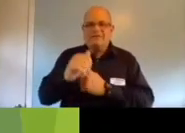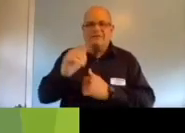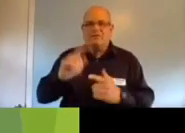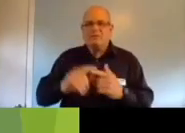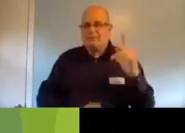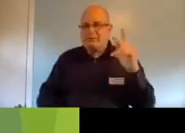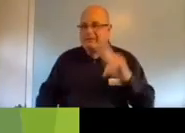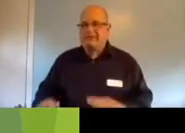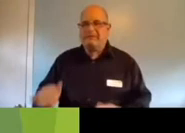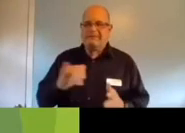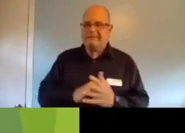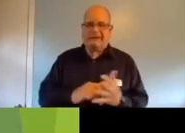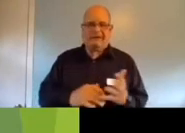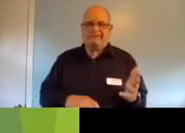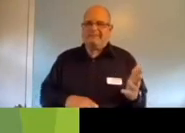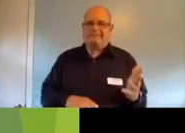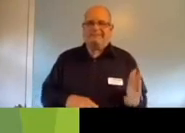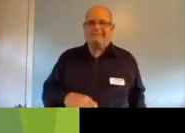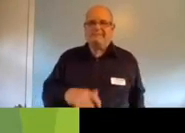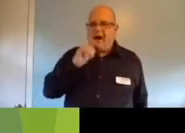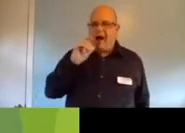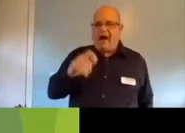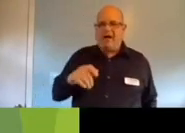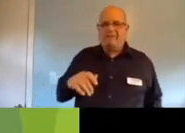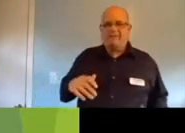and that sorts of thing. As I said earlier, this is an interactive